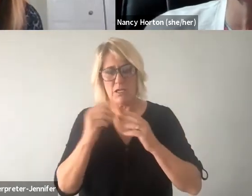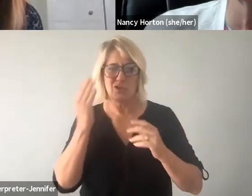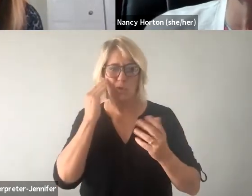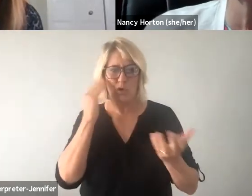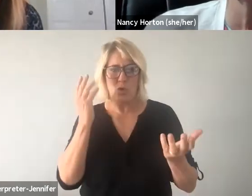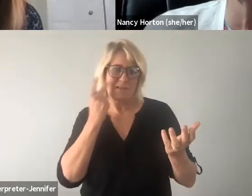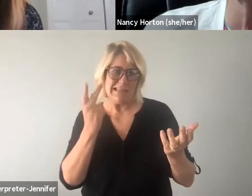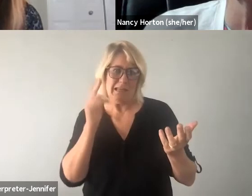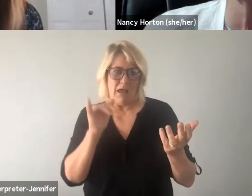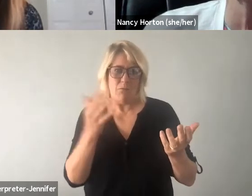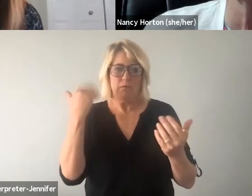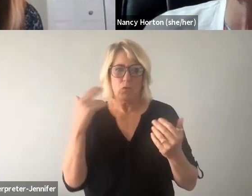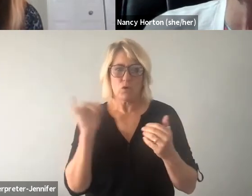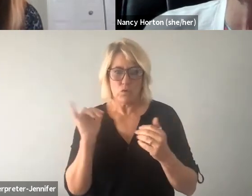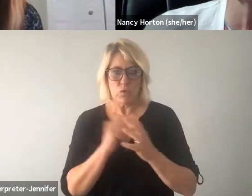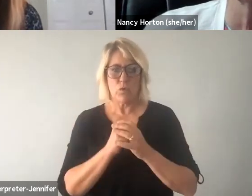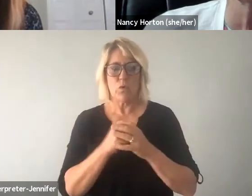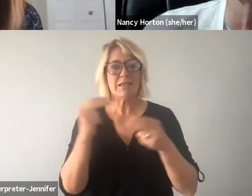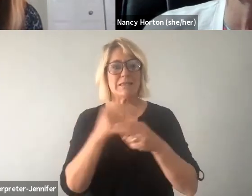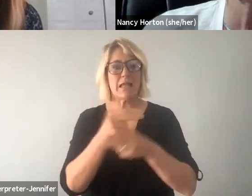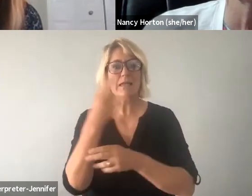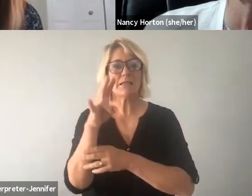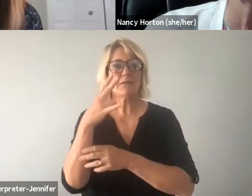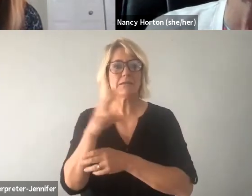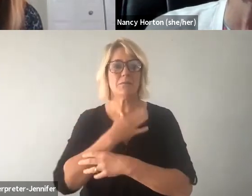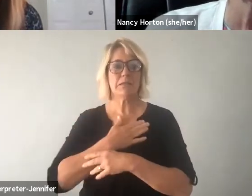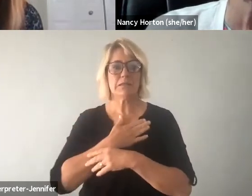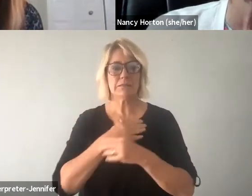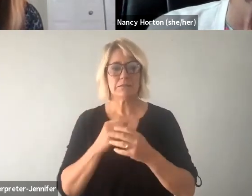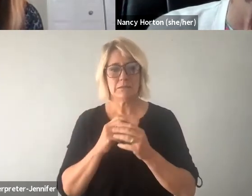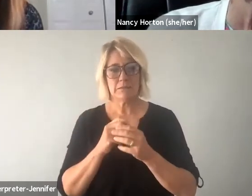sometimes forget about fundamental